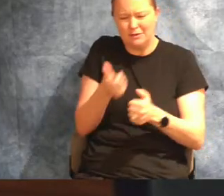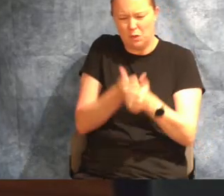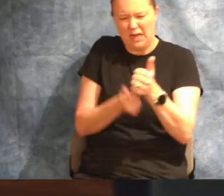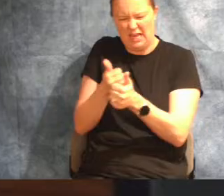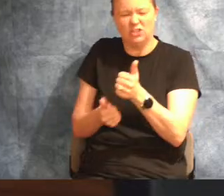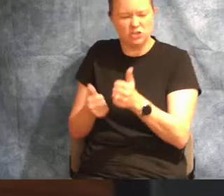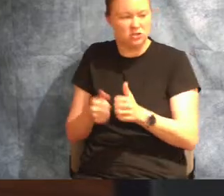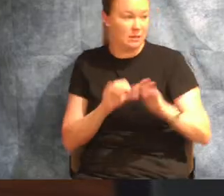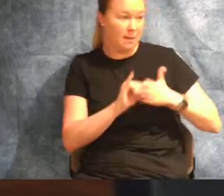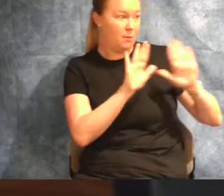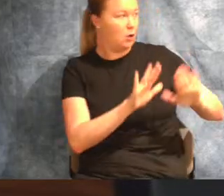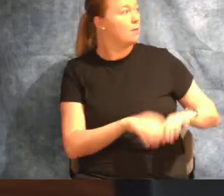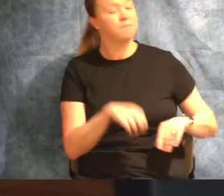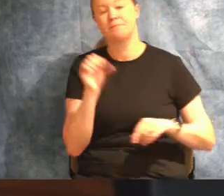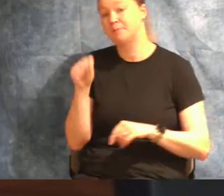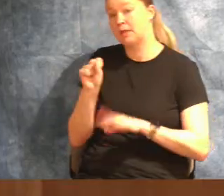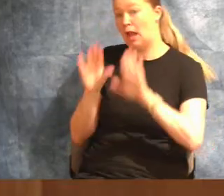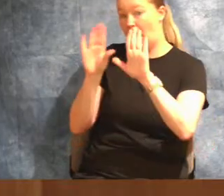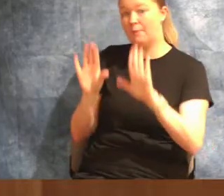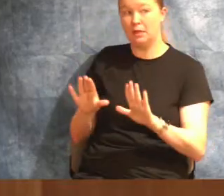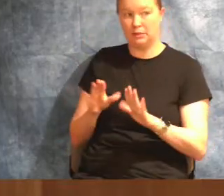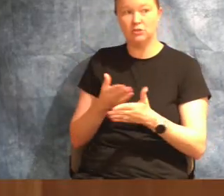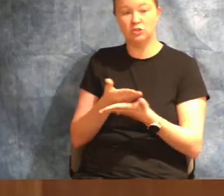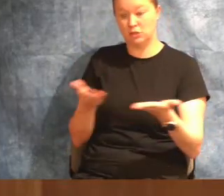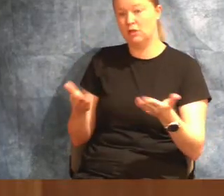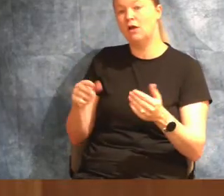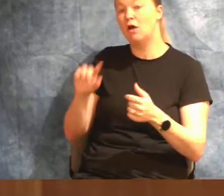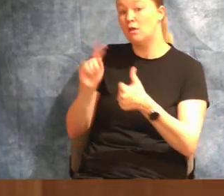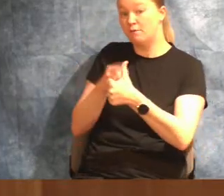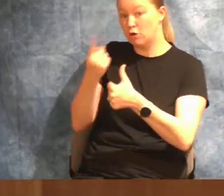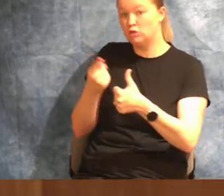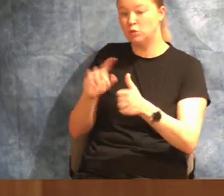Sarah, that'd be great. Yeah, absolutely. Commissioners, the first one we updated, which